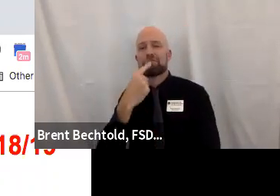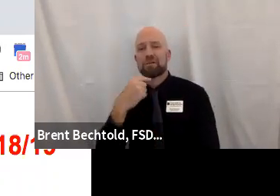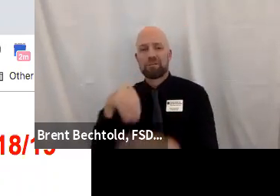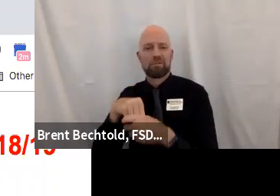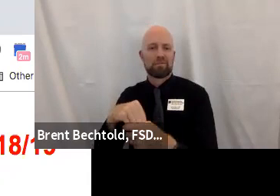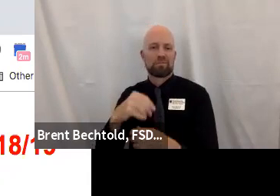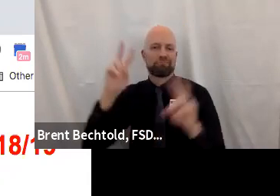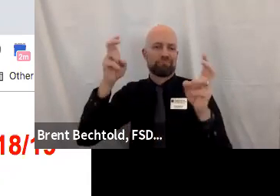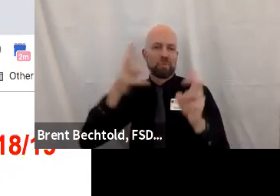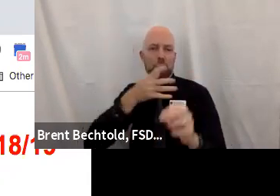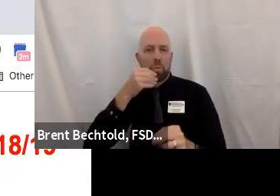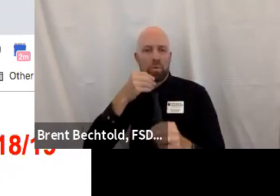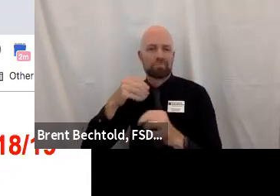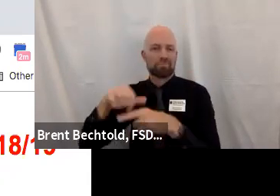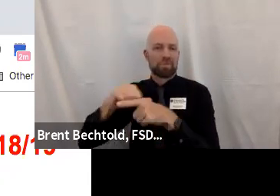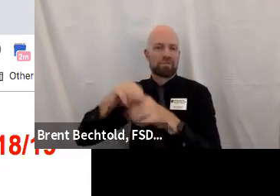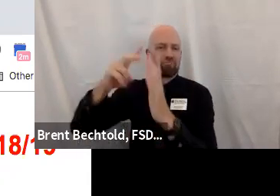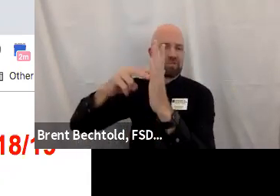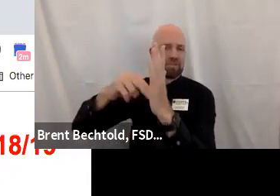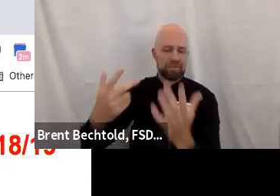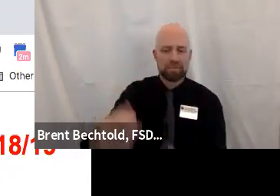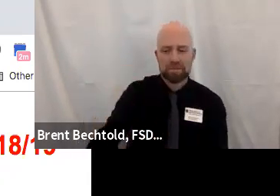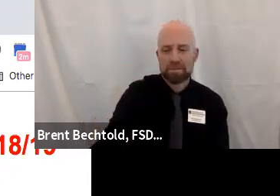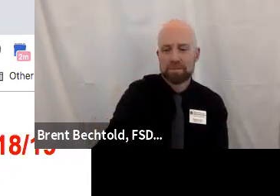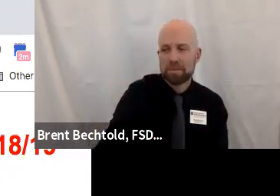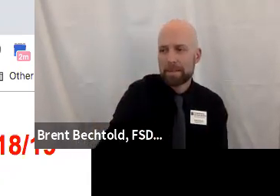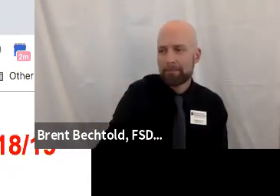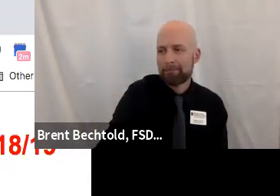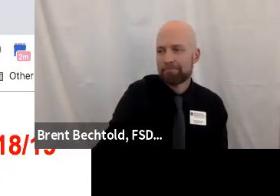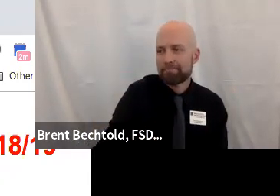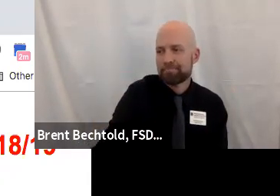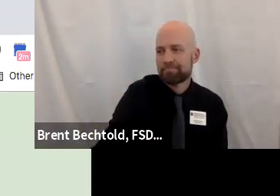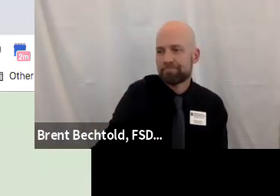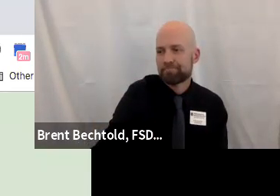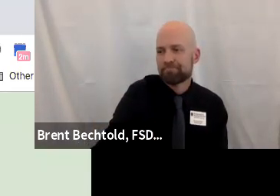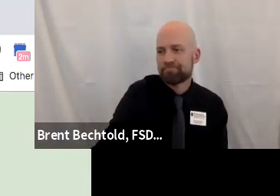And the second time, the red is their practiced reading, their repeated reading.